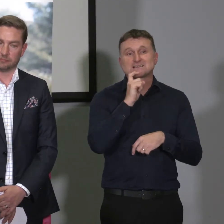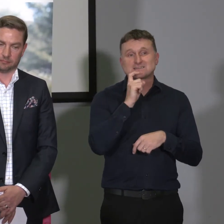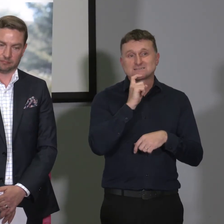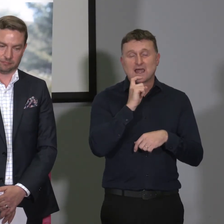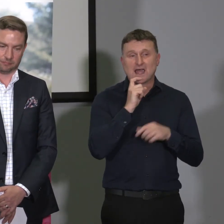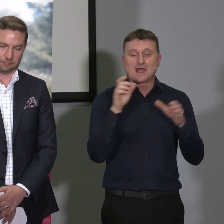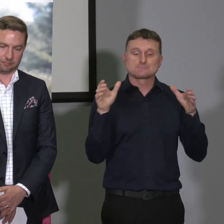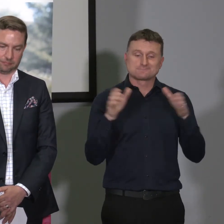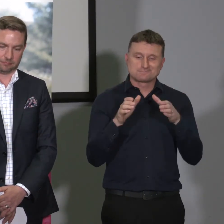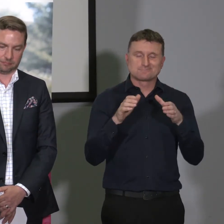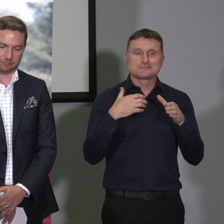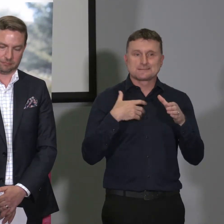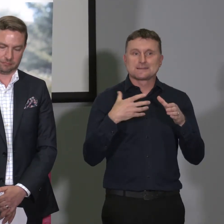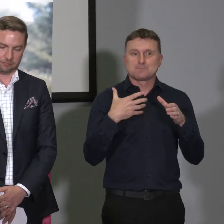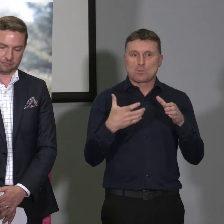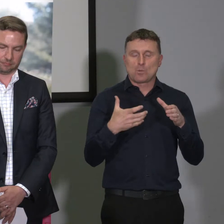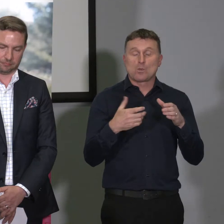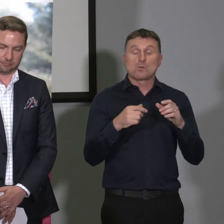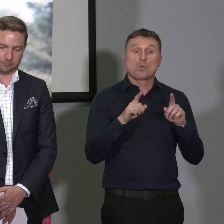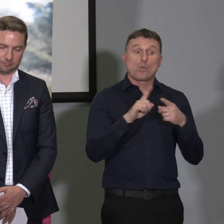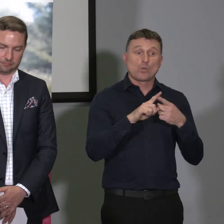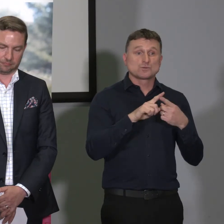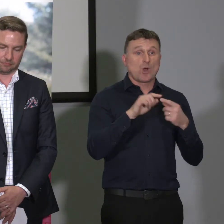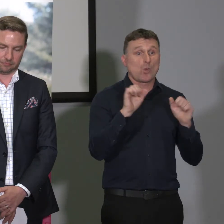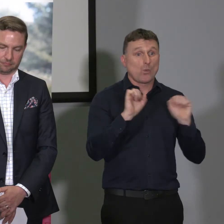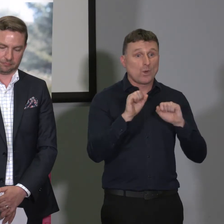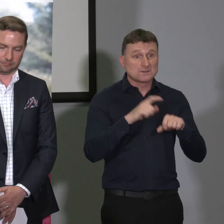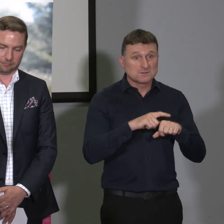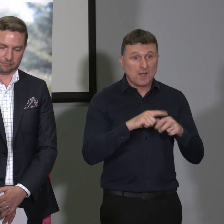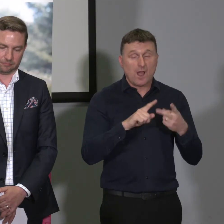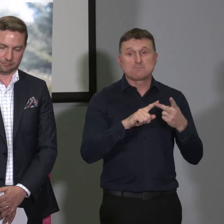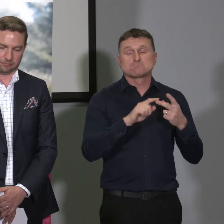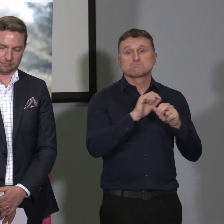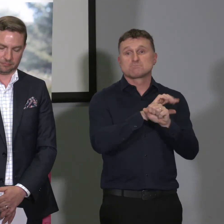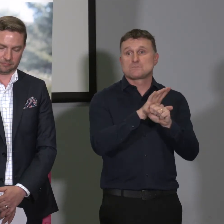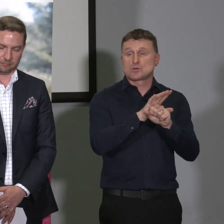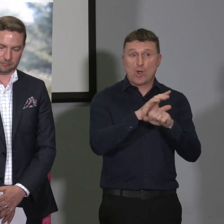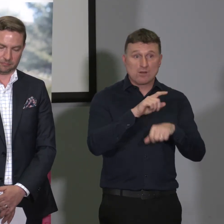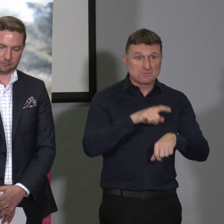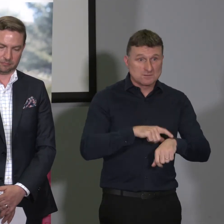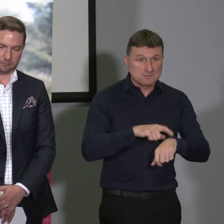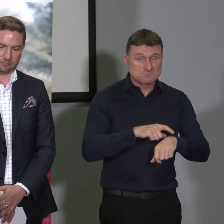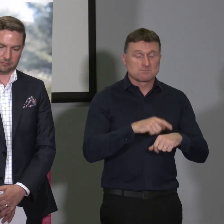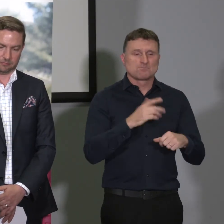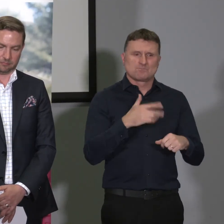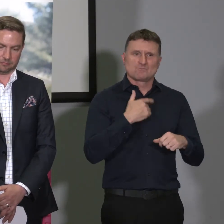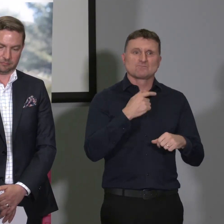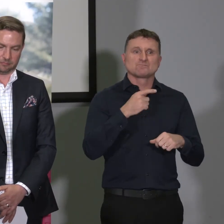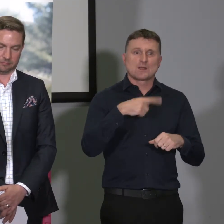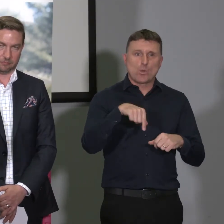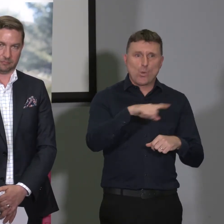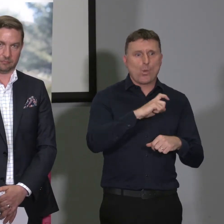workforce, but compounded by winter illness, COVID, and